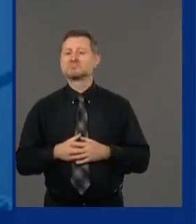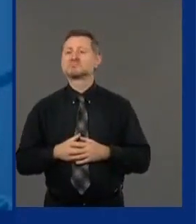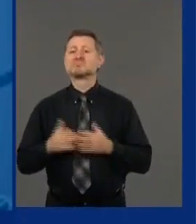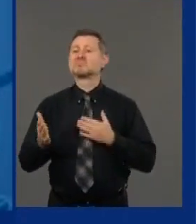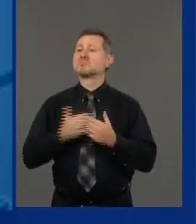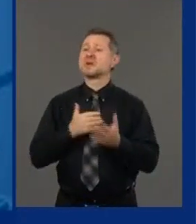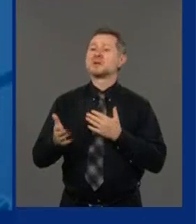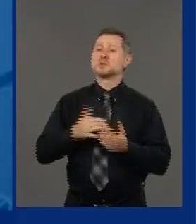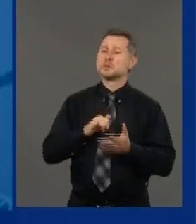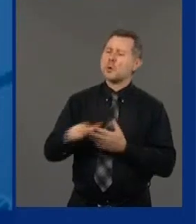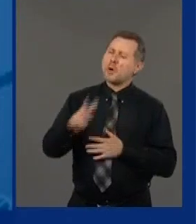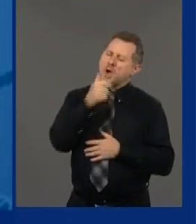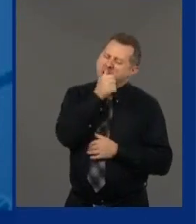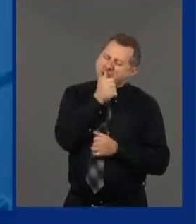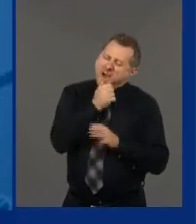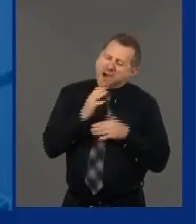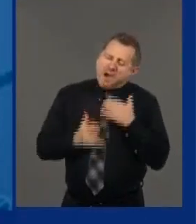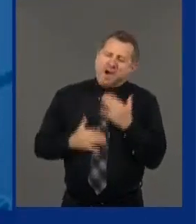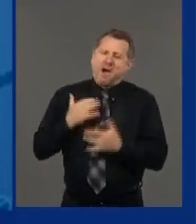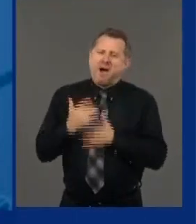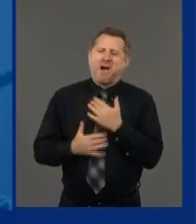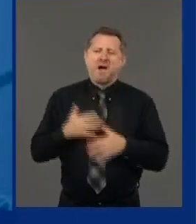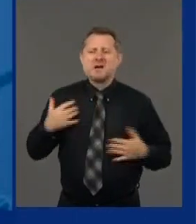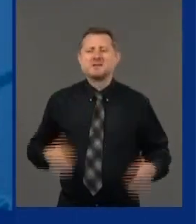IT WAS A TERRIBLE MISS AND A